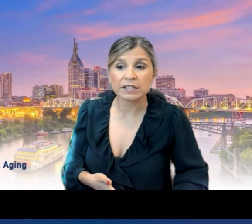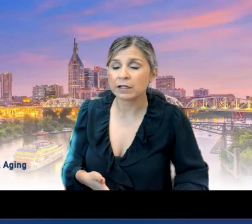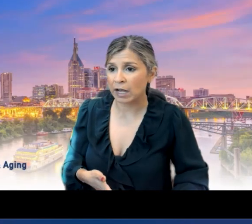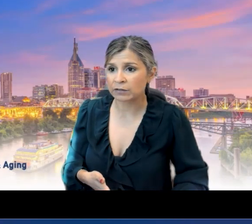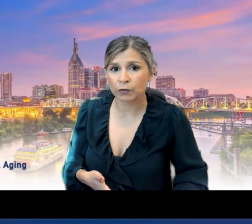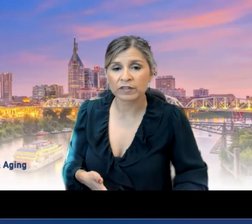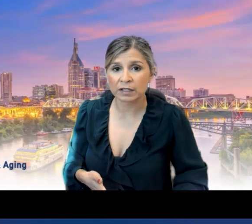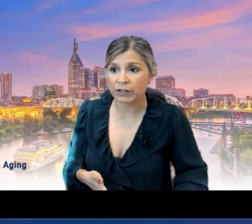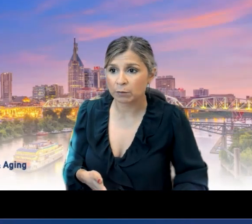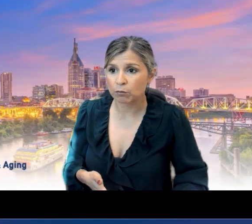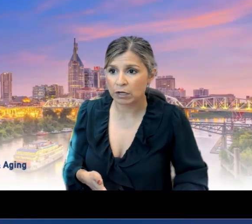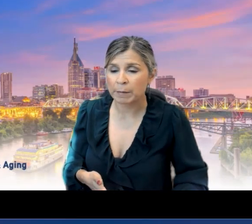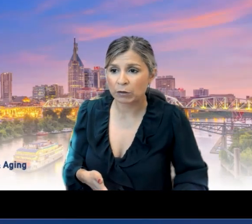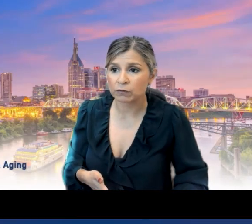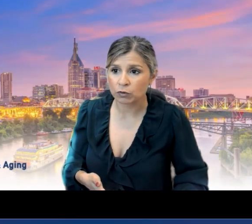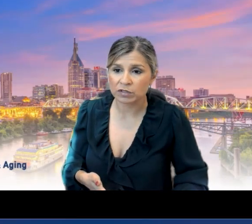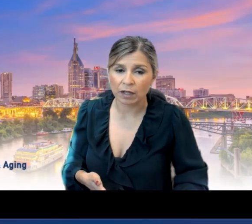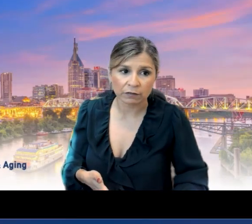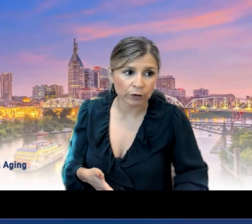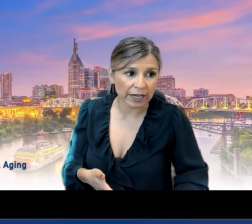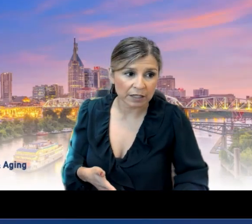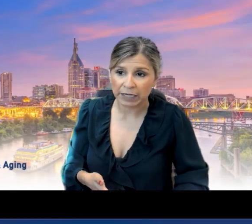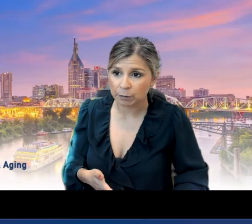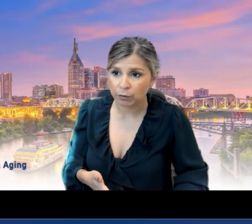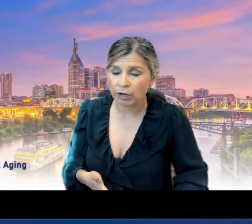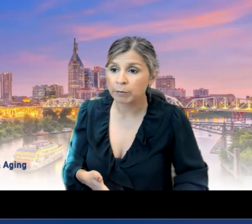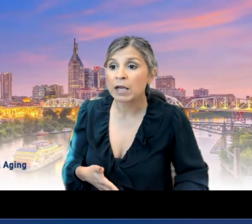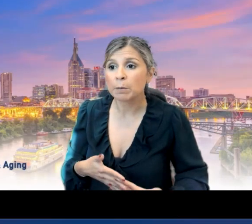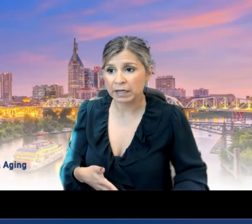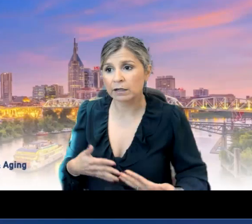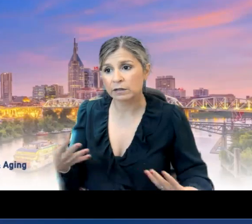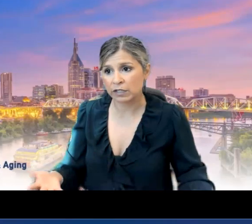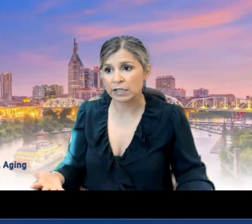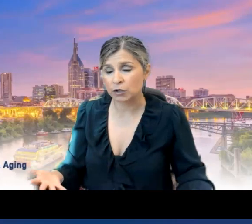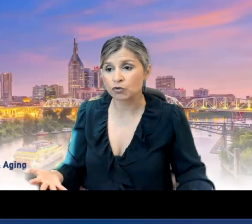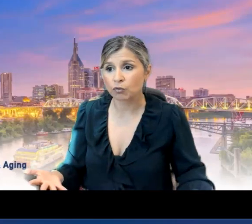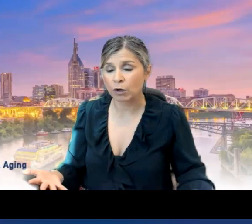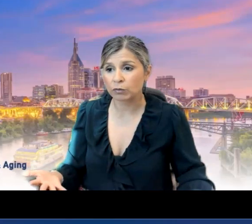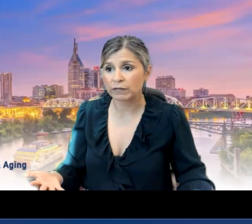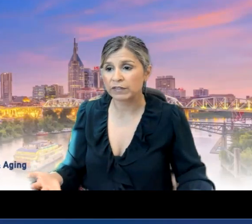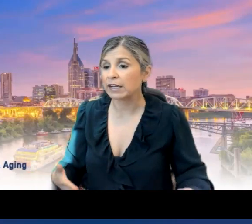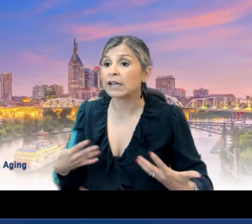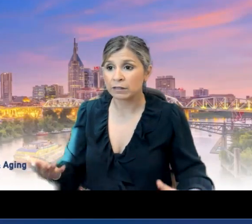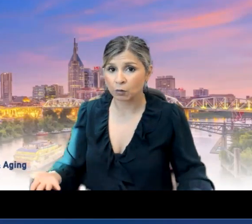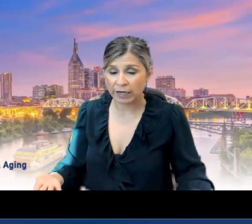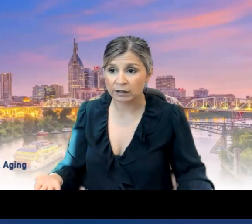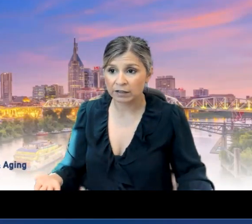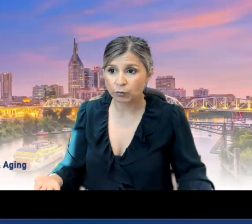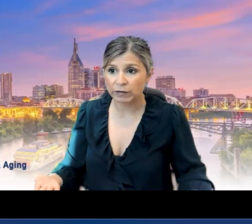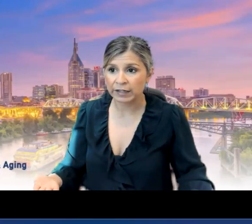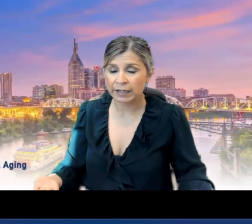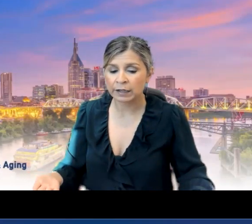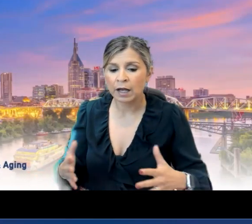We did ask for a significant amount of new slots for the Katie Beckett program because of the huge growth we've seen and the waiting list we've seen.